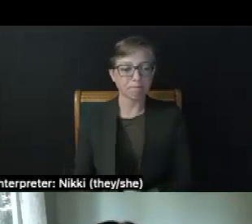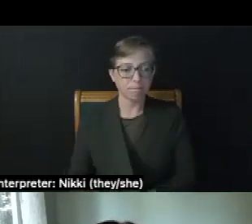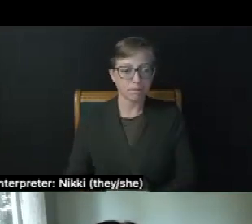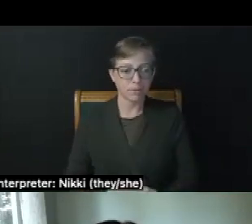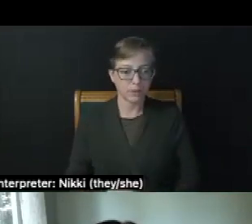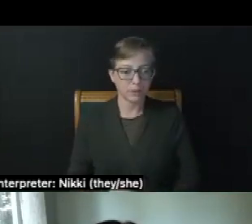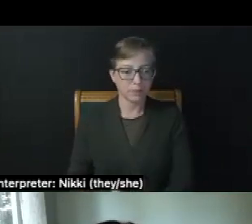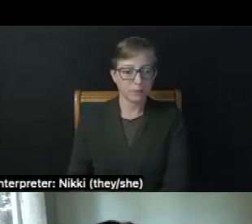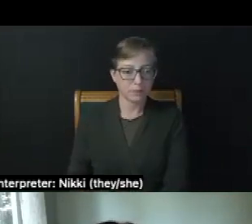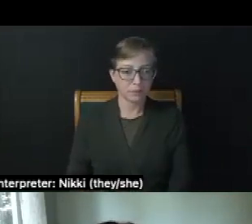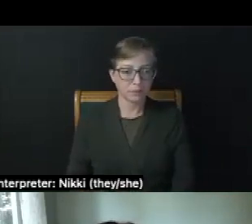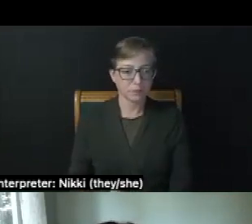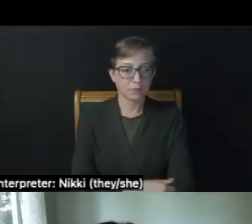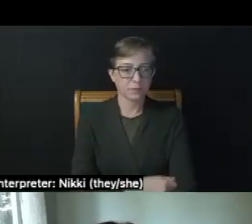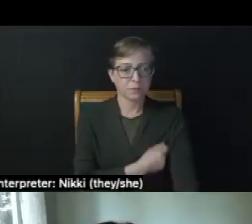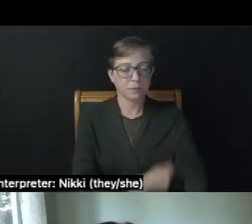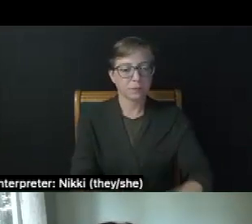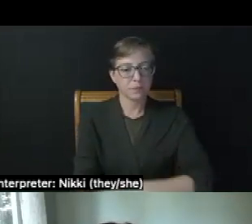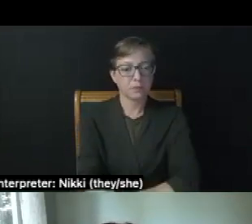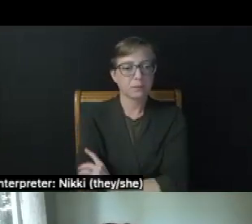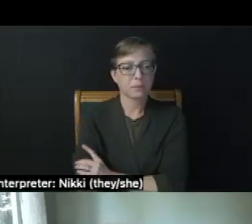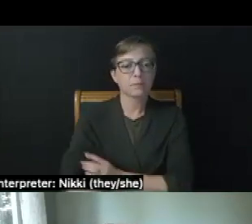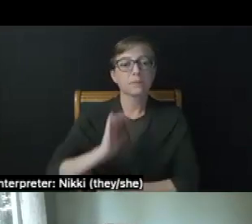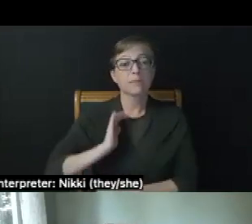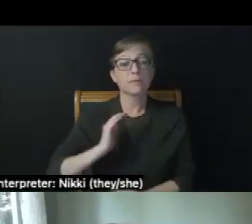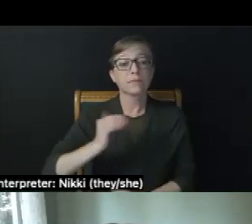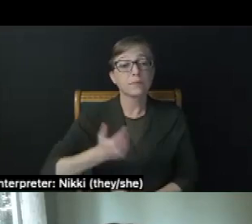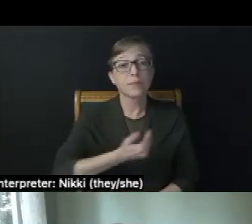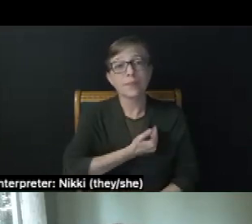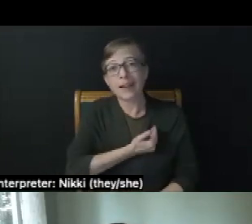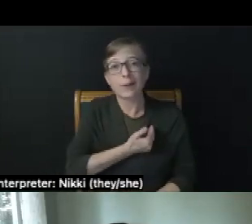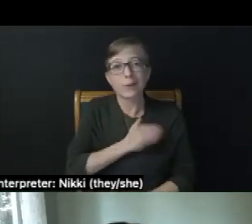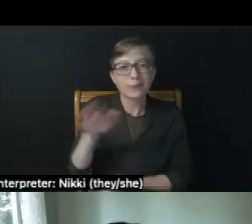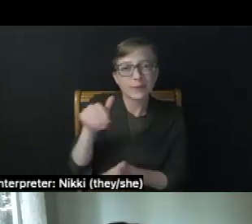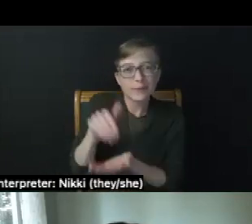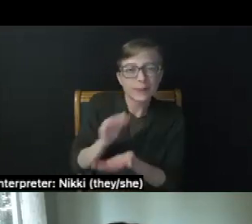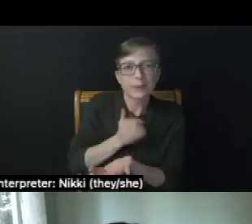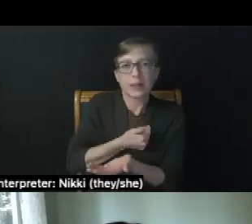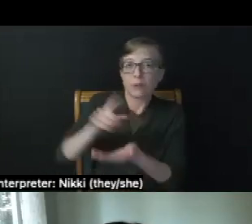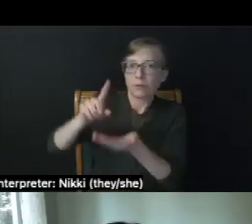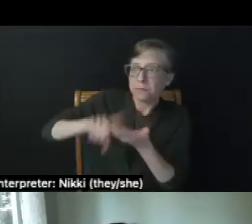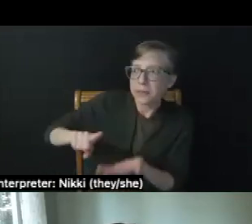Our center's, research, and work are guided by